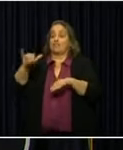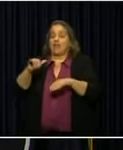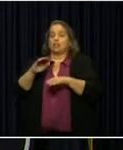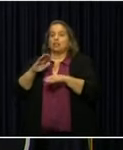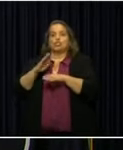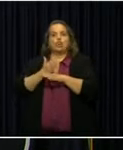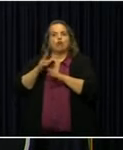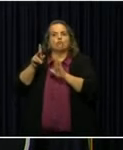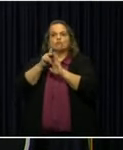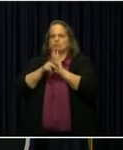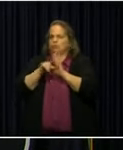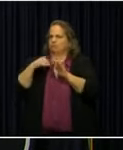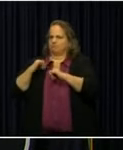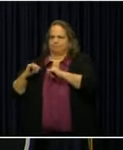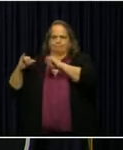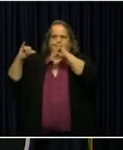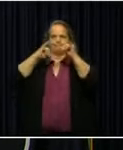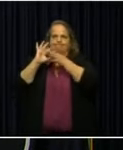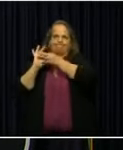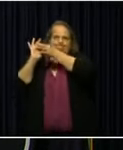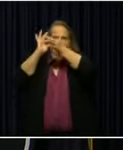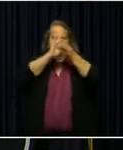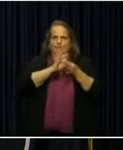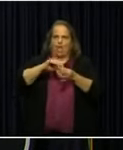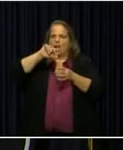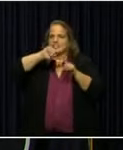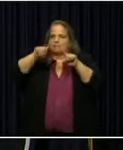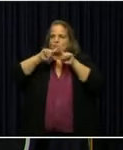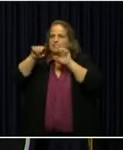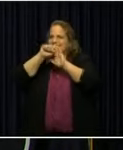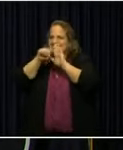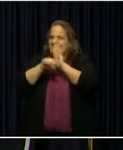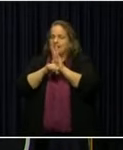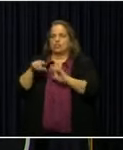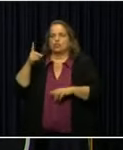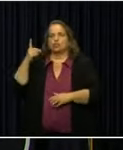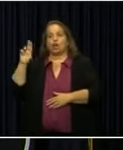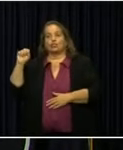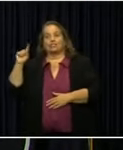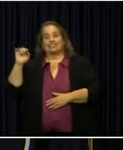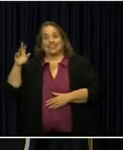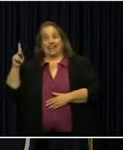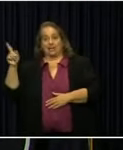THOSE ARE 15 MACHINES. THAT'S GREAT. BUT WE ONLY HAVE 100 KITS THAT CAN GO THROUGH THEM.